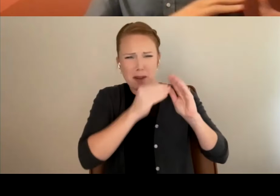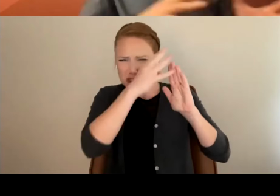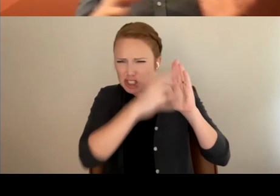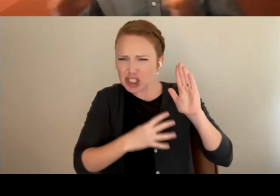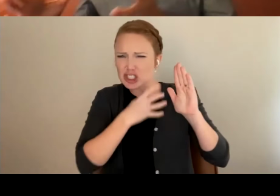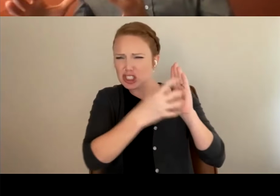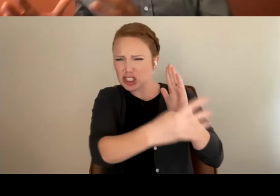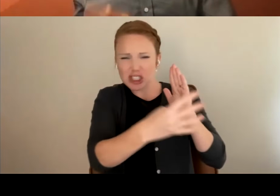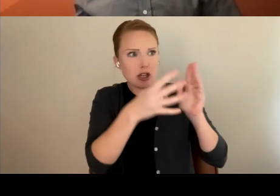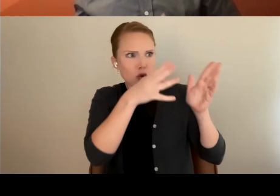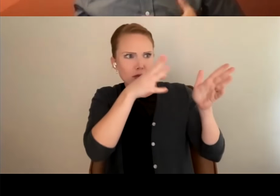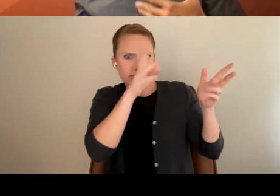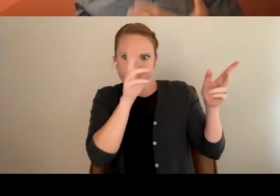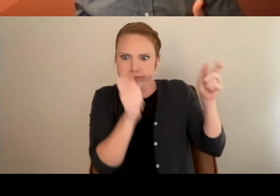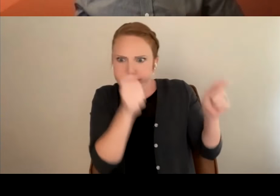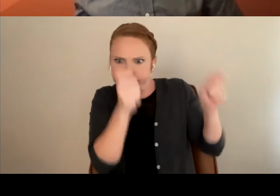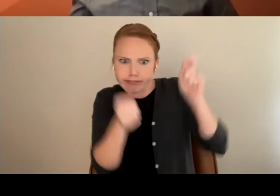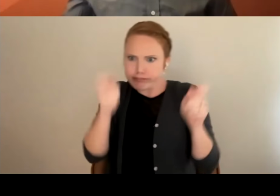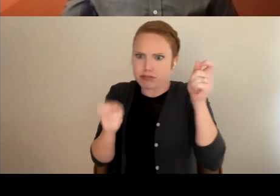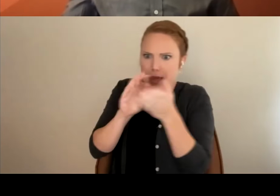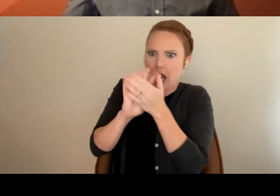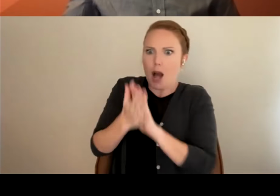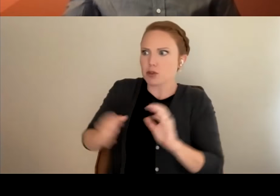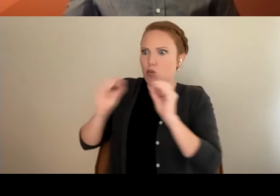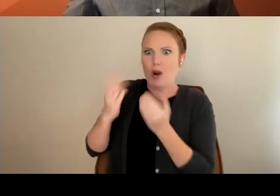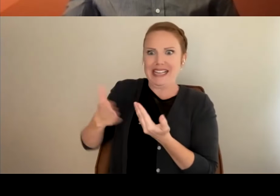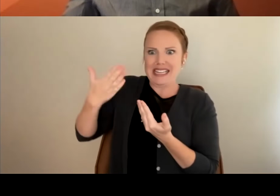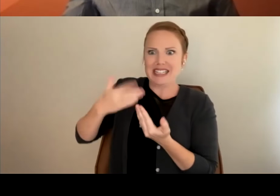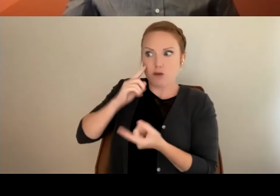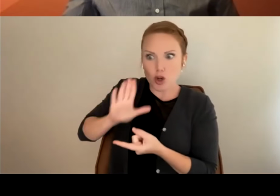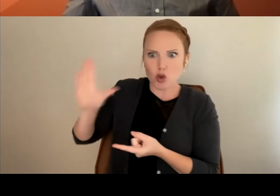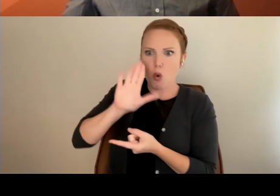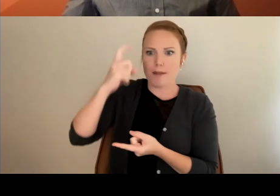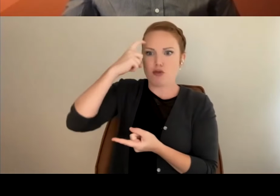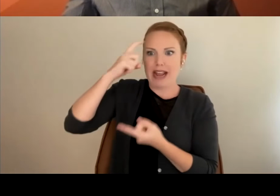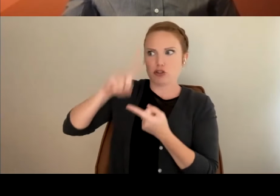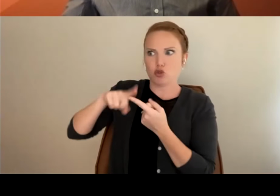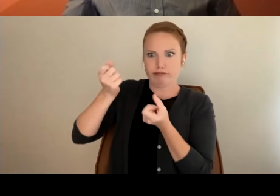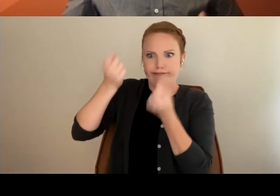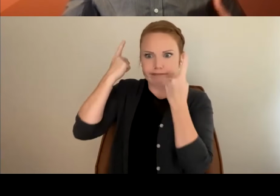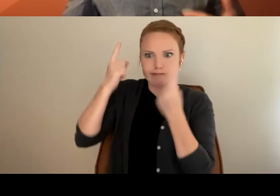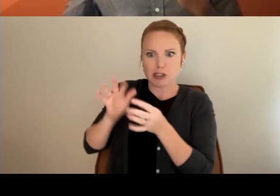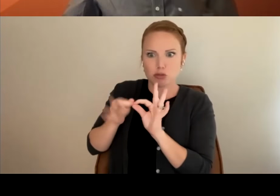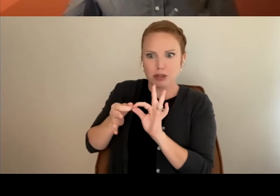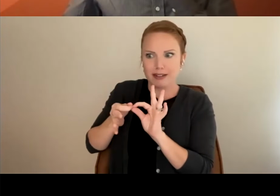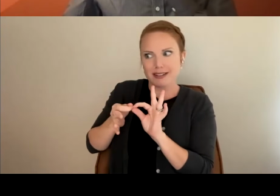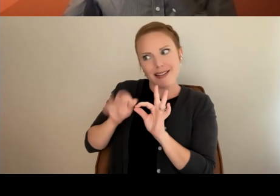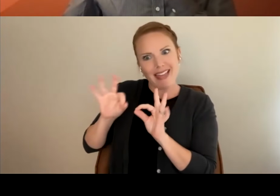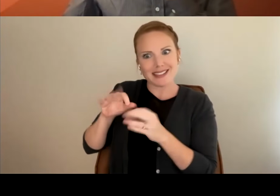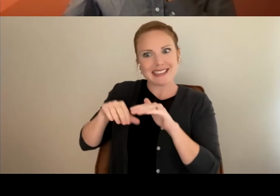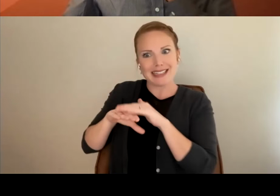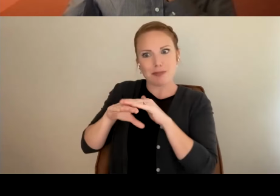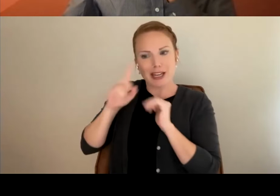the way we are and putting it in a way that it's easier for us. So with that being said